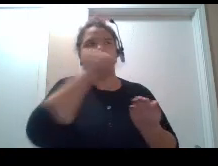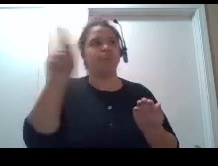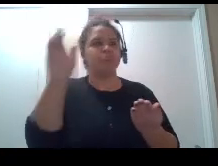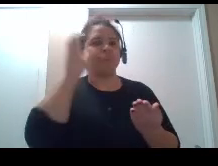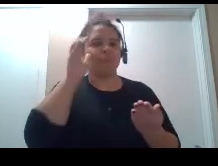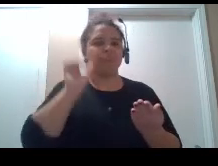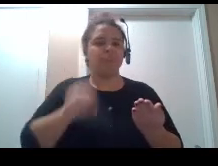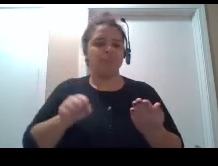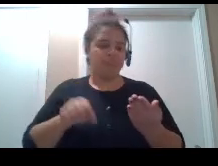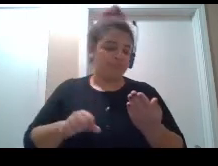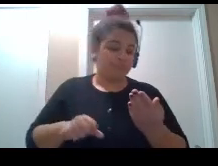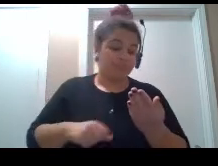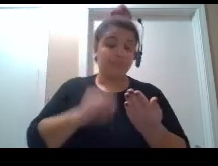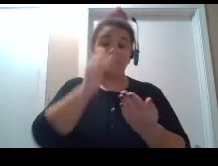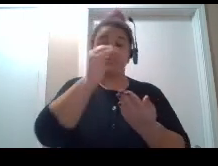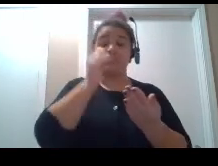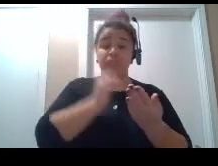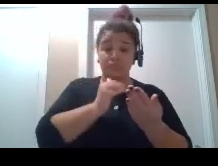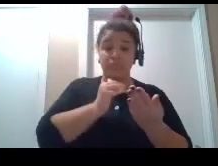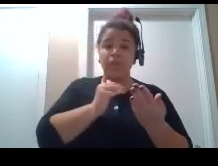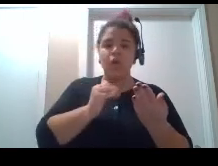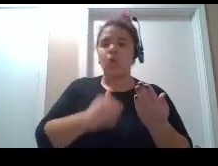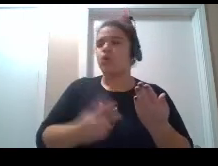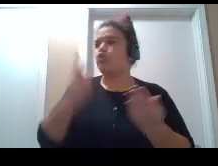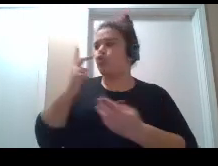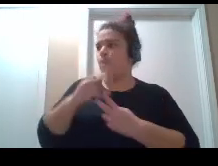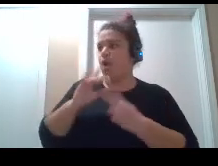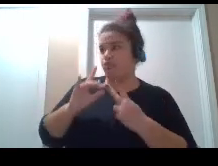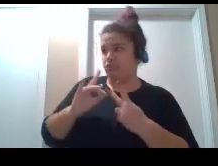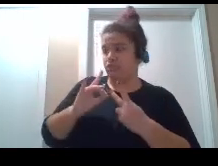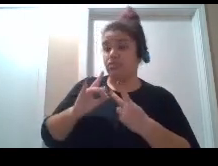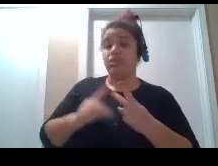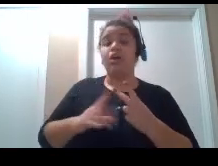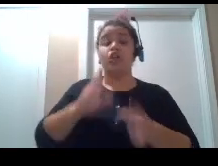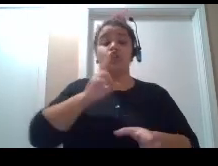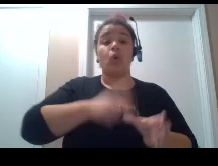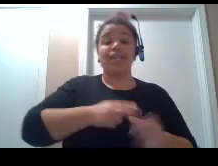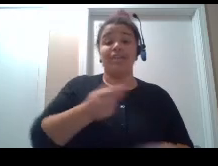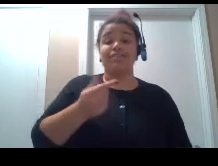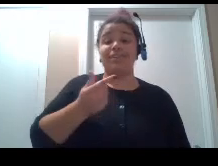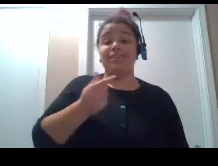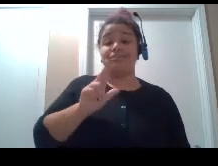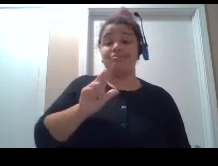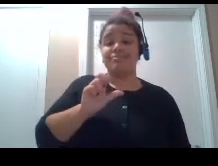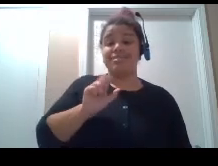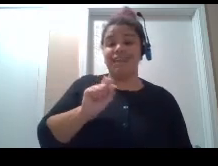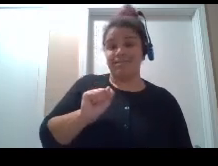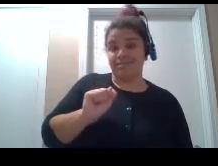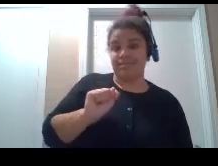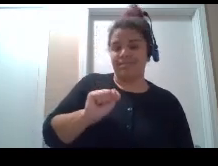Next, you'll be given two options for joining your meeting. Join as a guest or Sign in and Join.